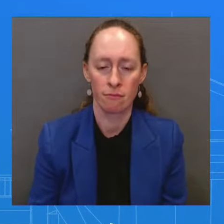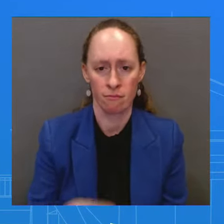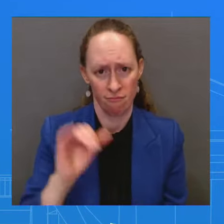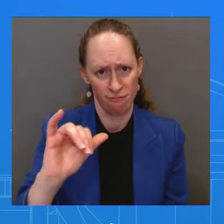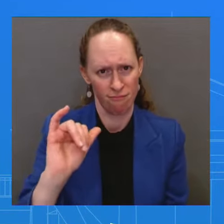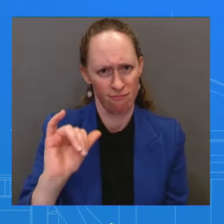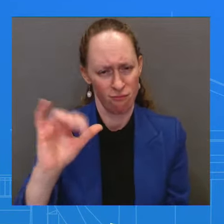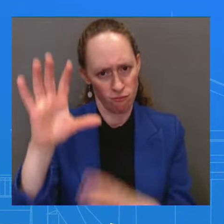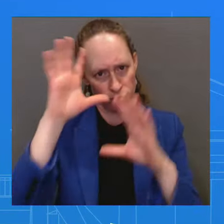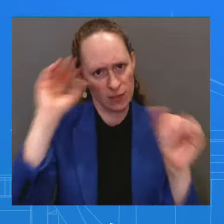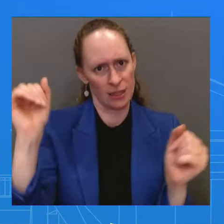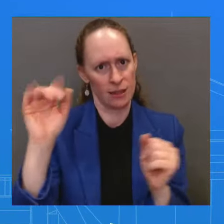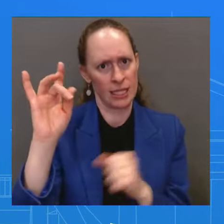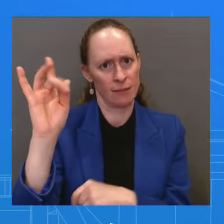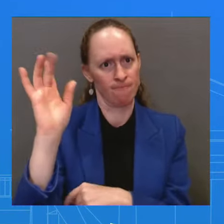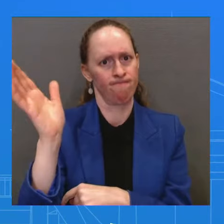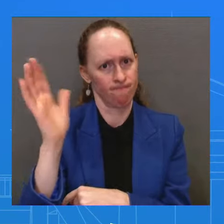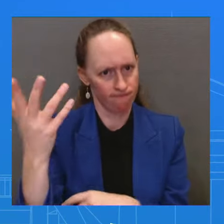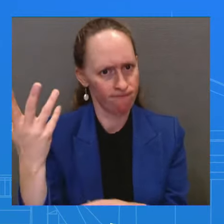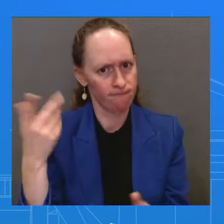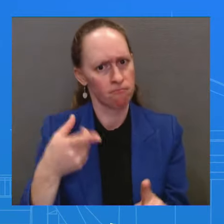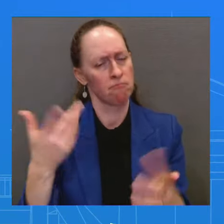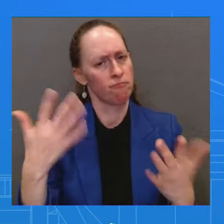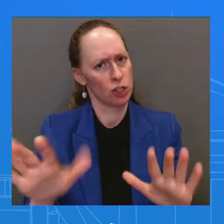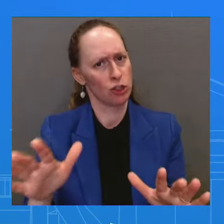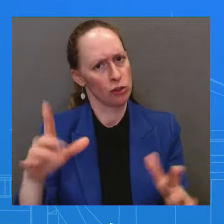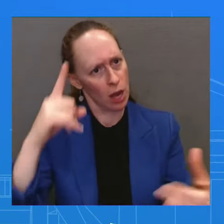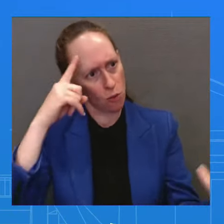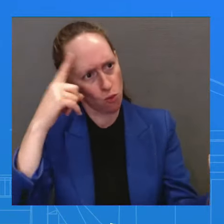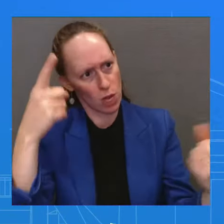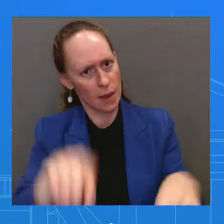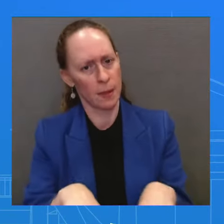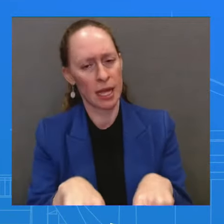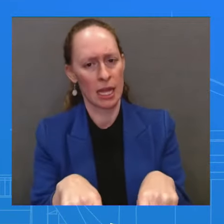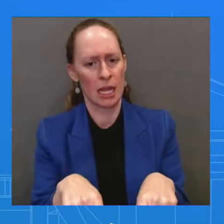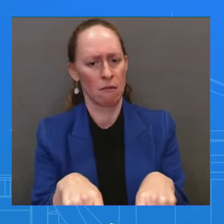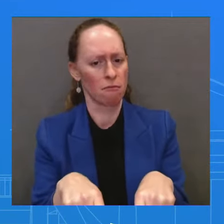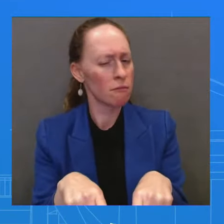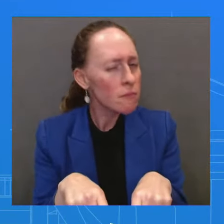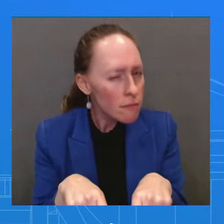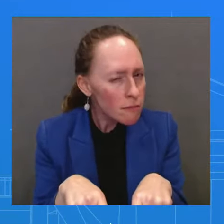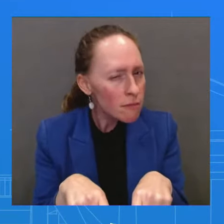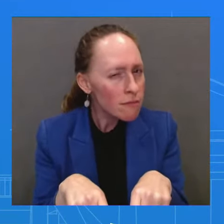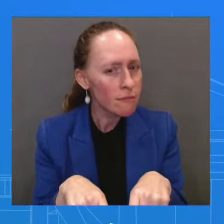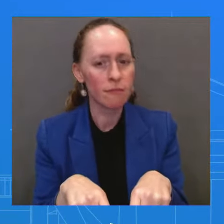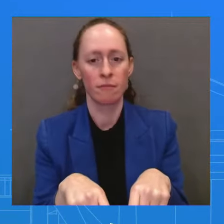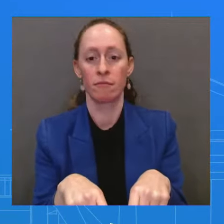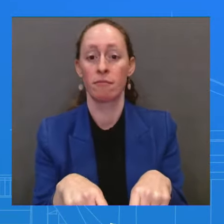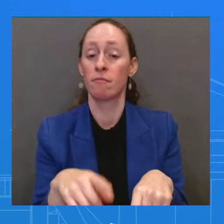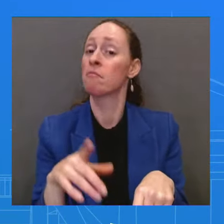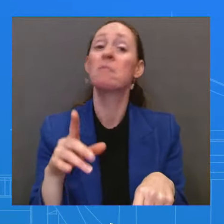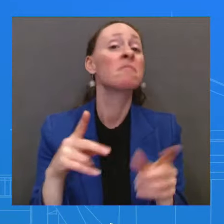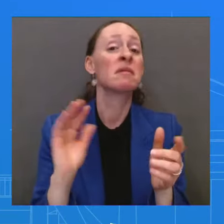with Speaker McCarthy -- maybe it wasn't to bring a bill to the floor on Ukraine, but maybe this other avenue to get aid to Ukraine?